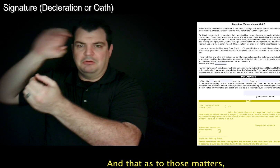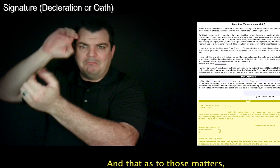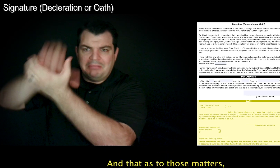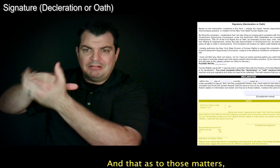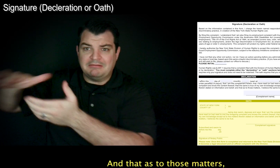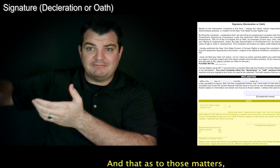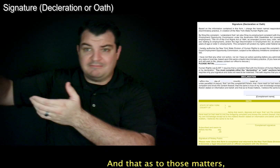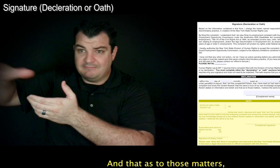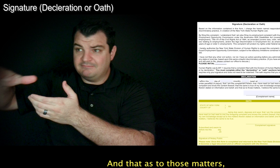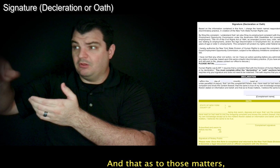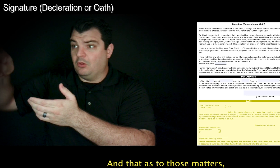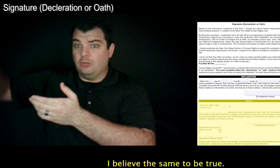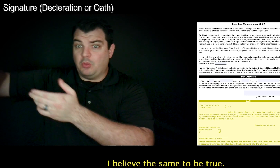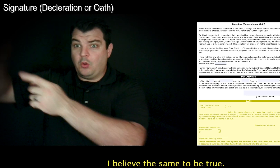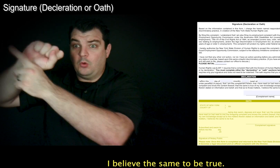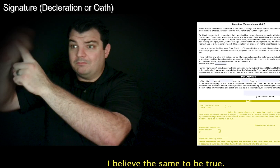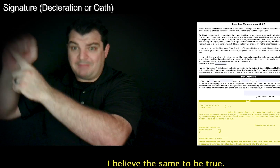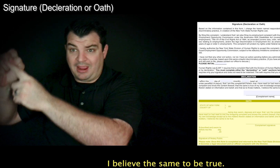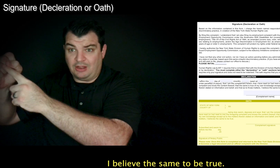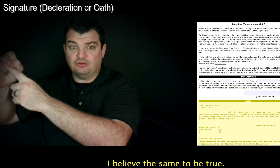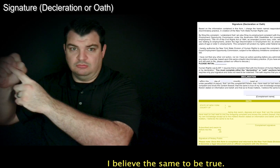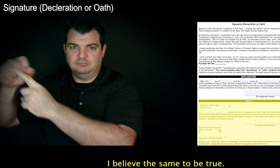And that as to those matters, I believe the same to be true.